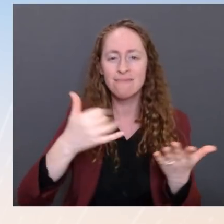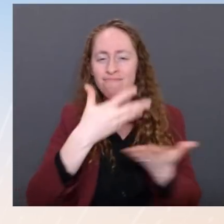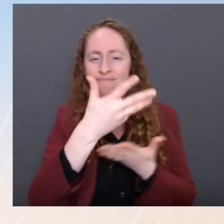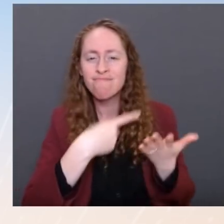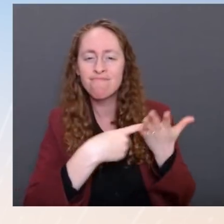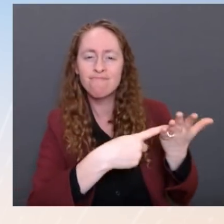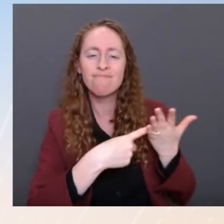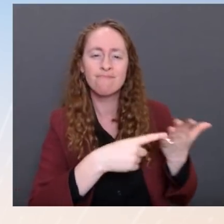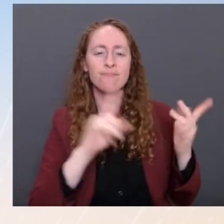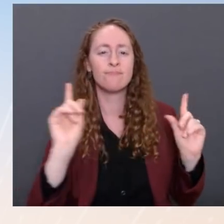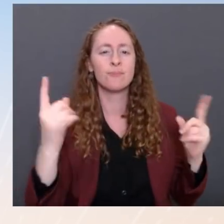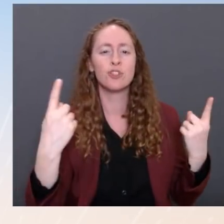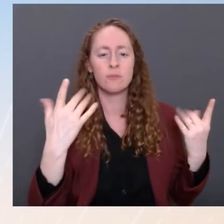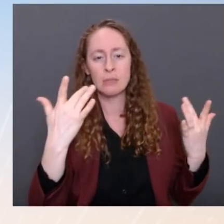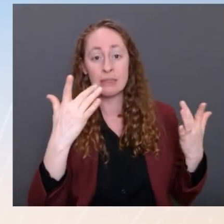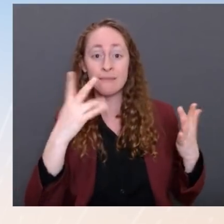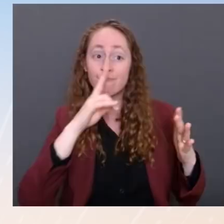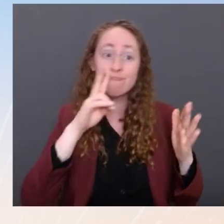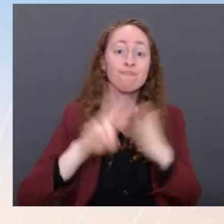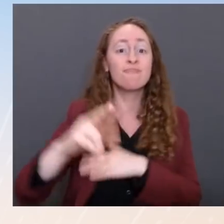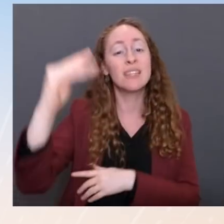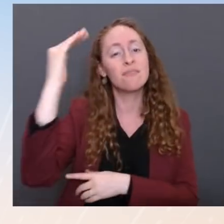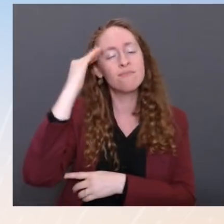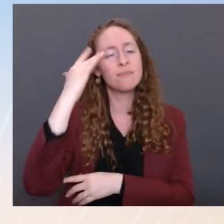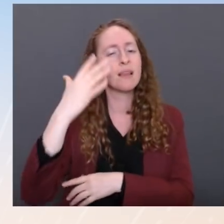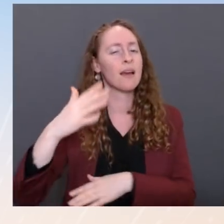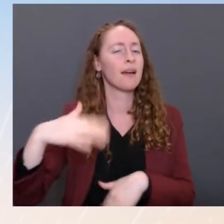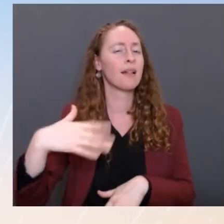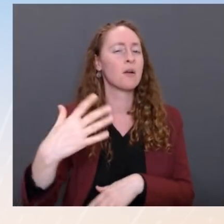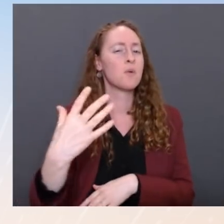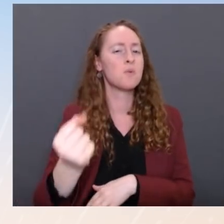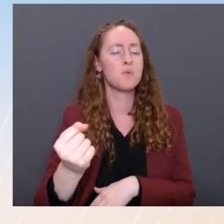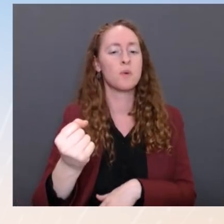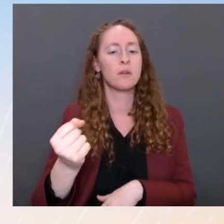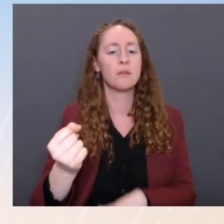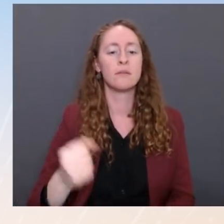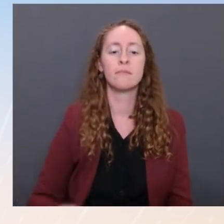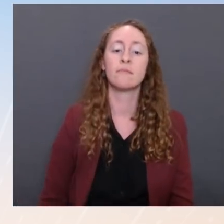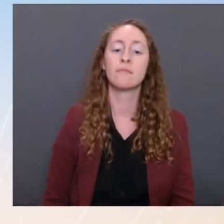But I will say that a number of the ASEAN participants have been important partners in calling out